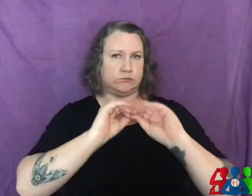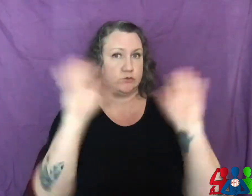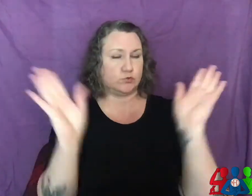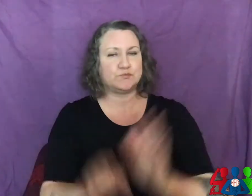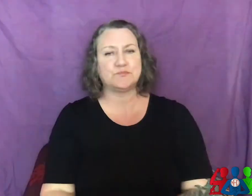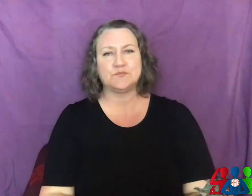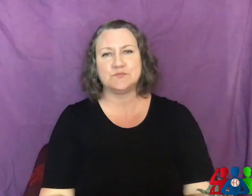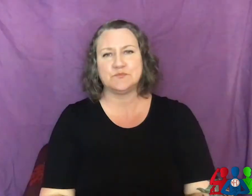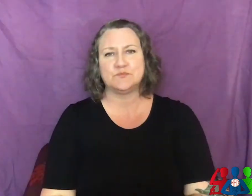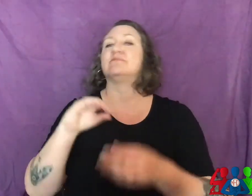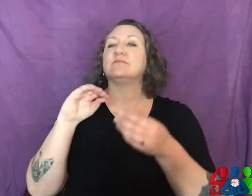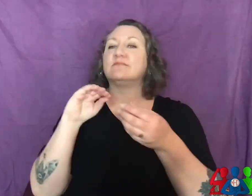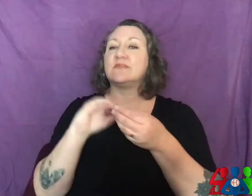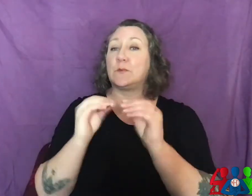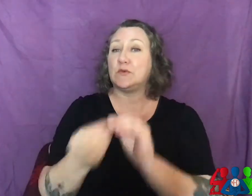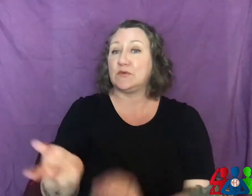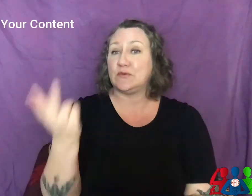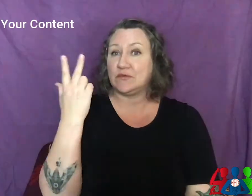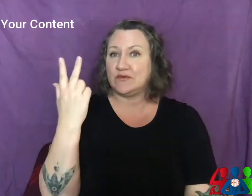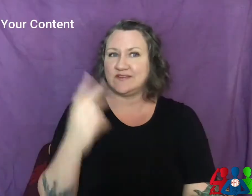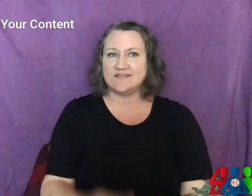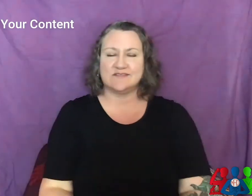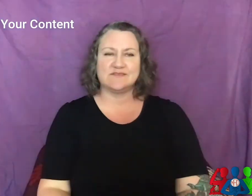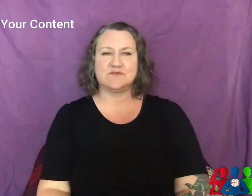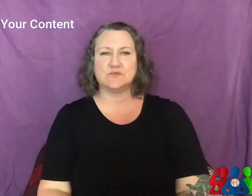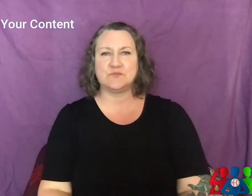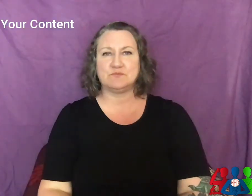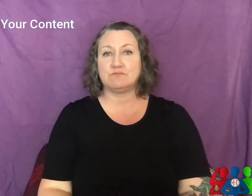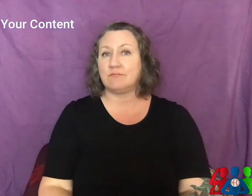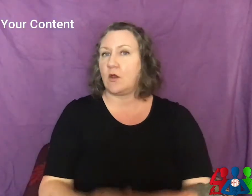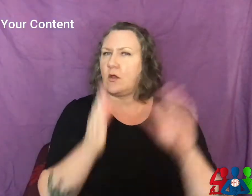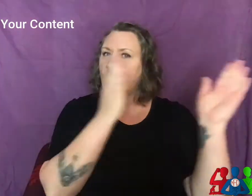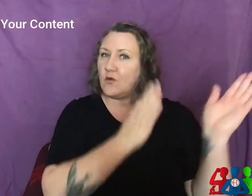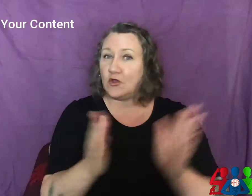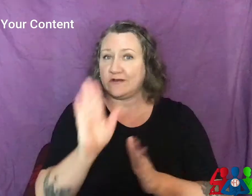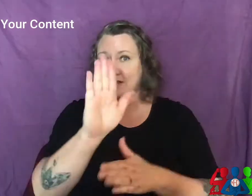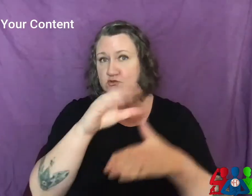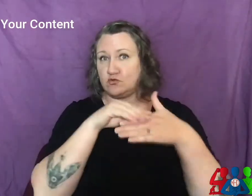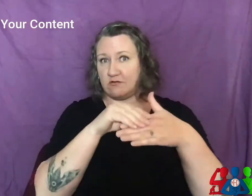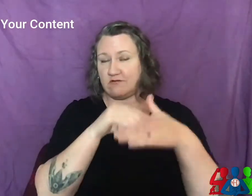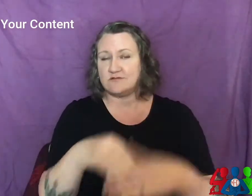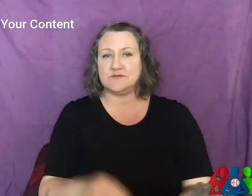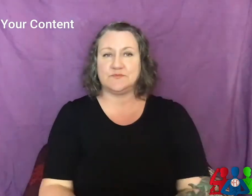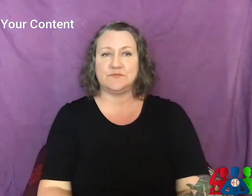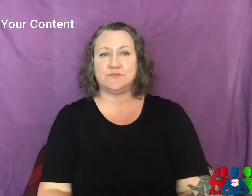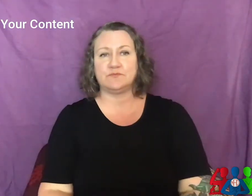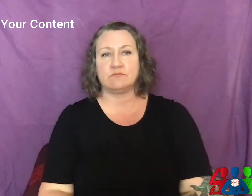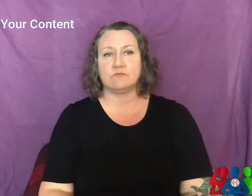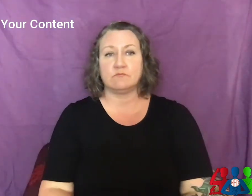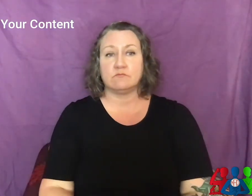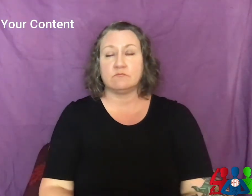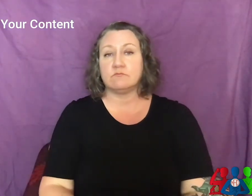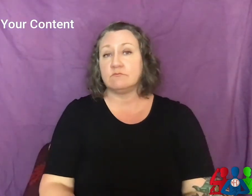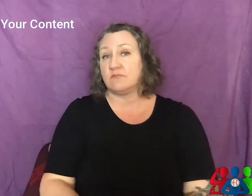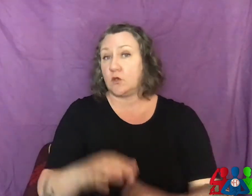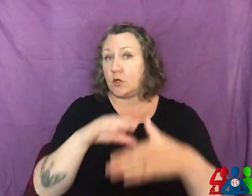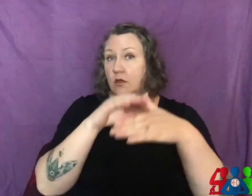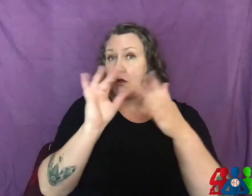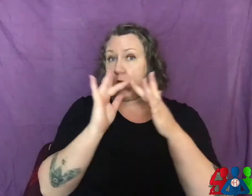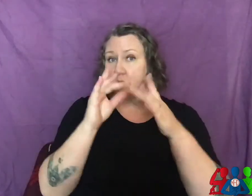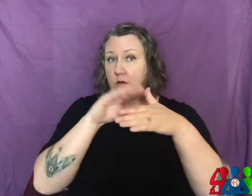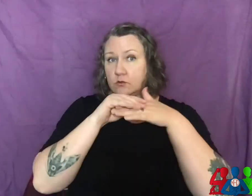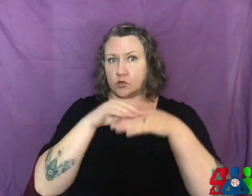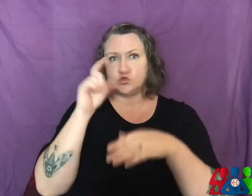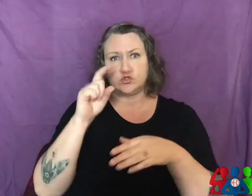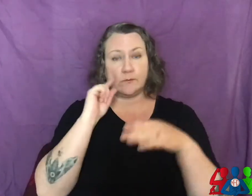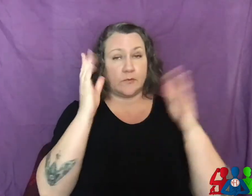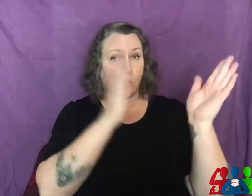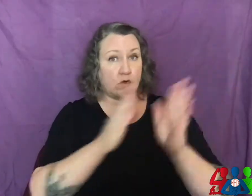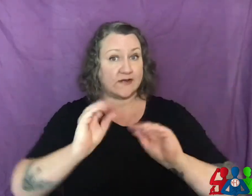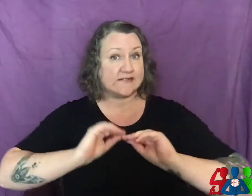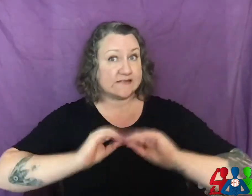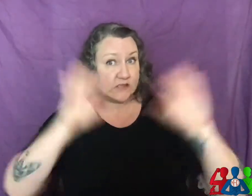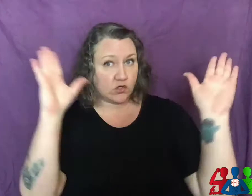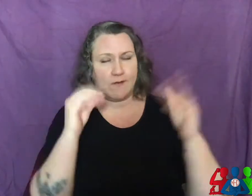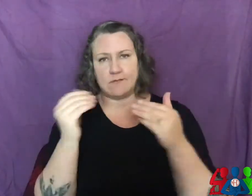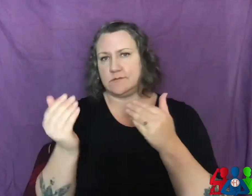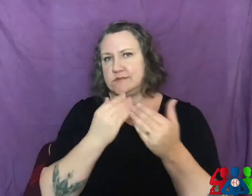assignment's expectations. Number three, organize your content. Online content should